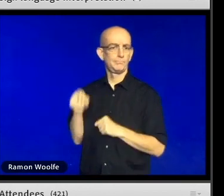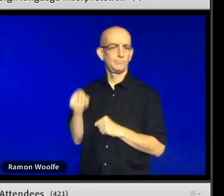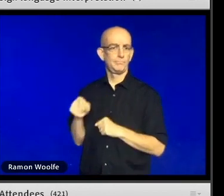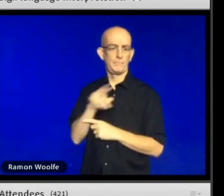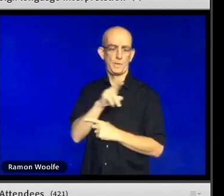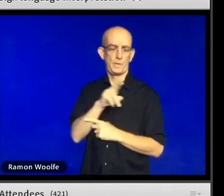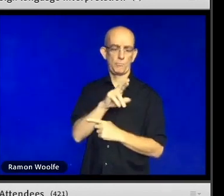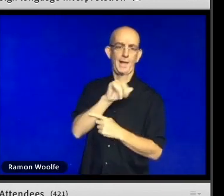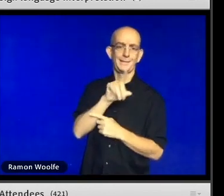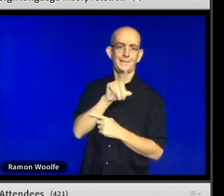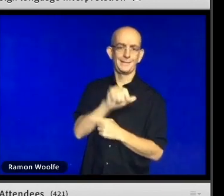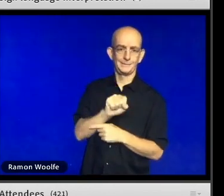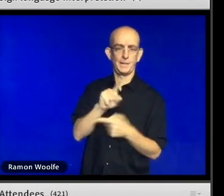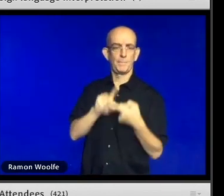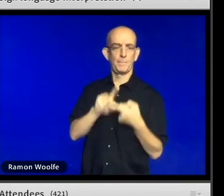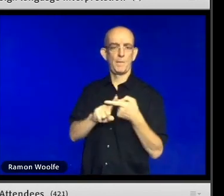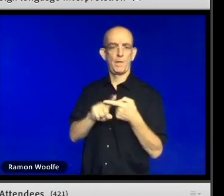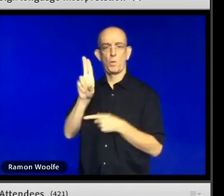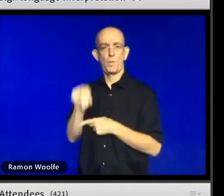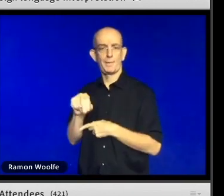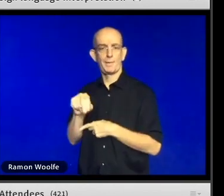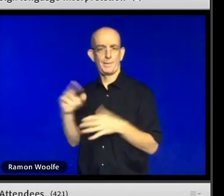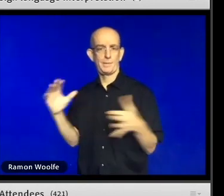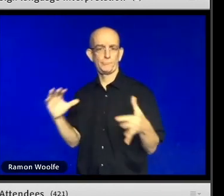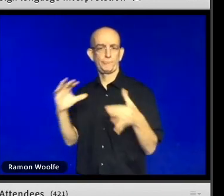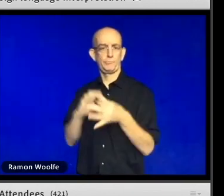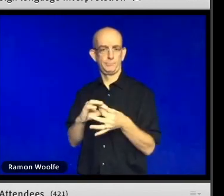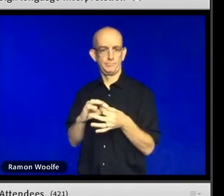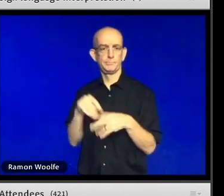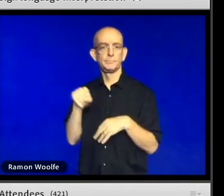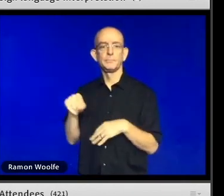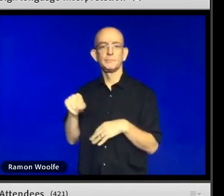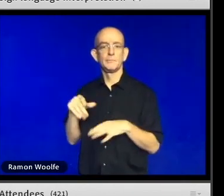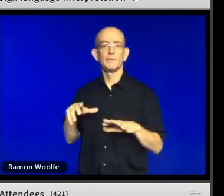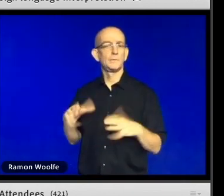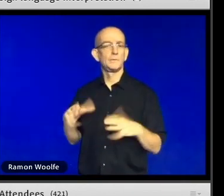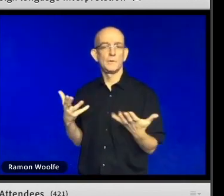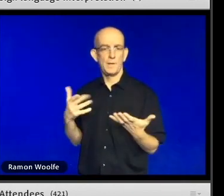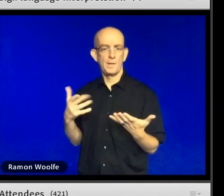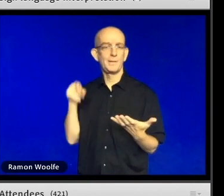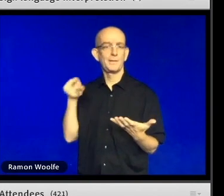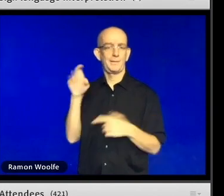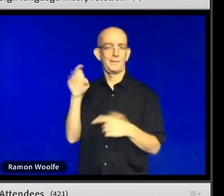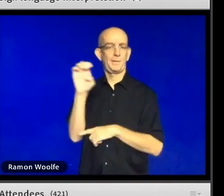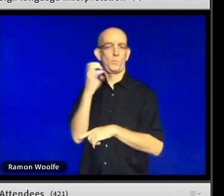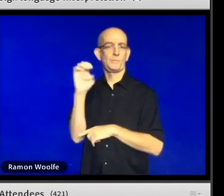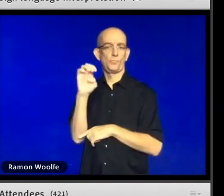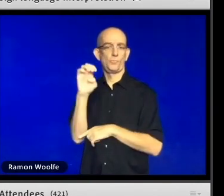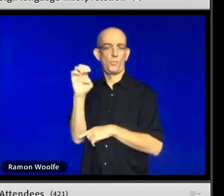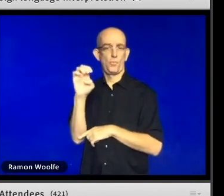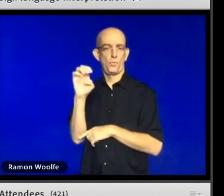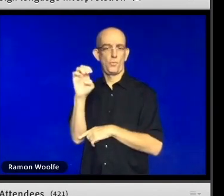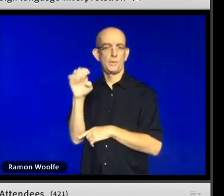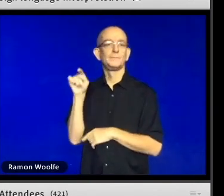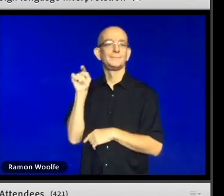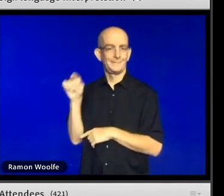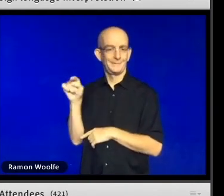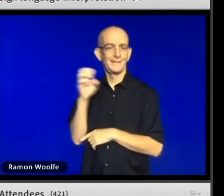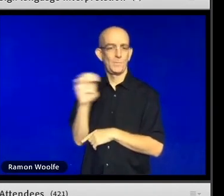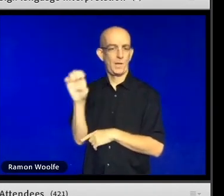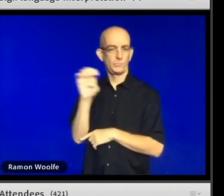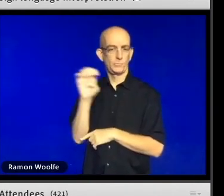on all information that we have also CRPD recommending as, country report come prepare